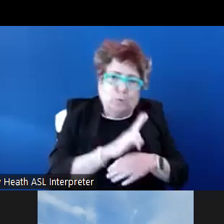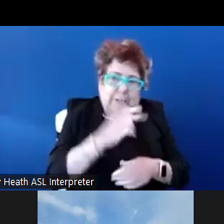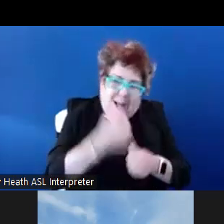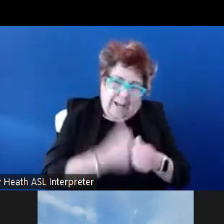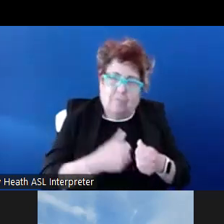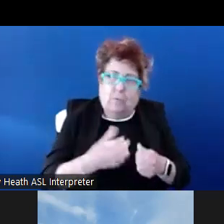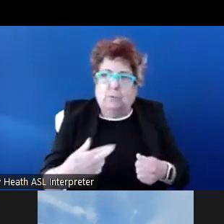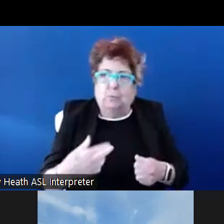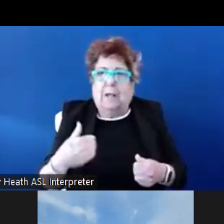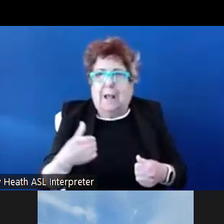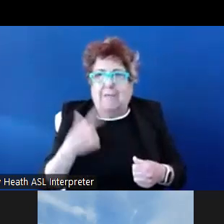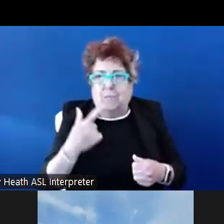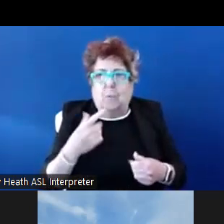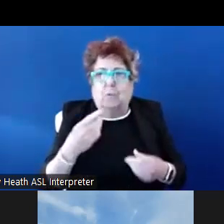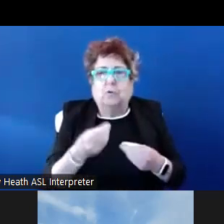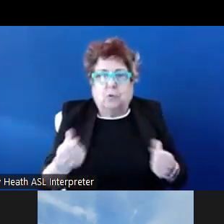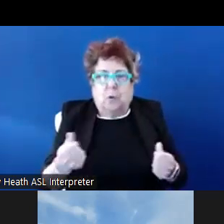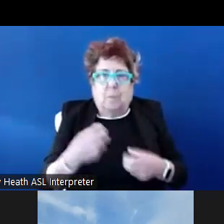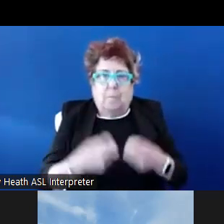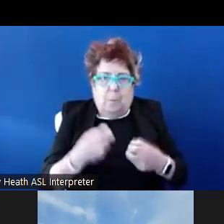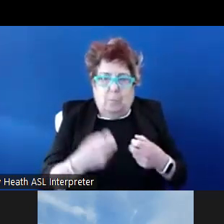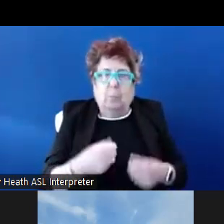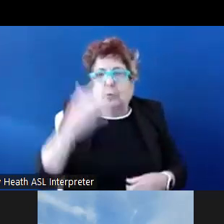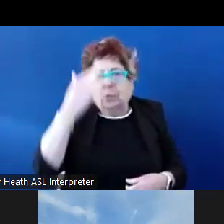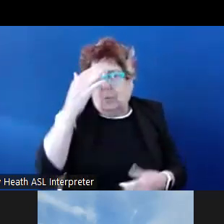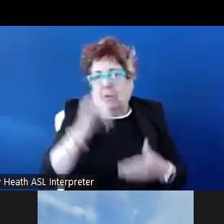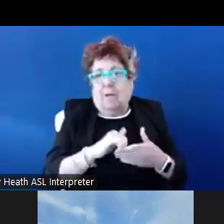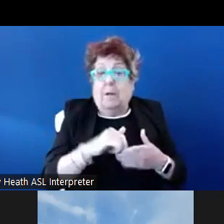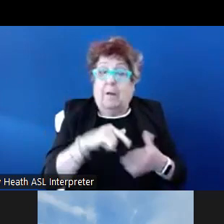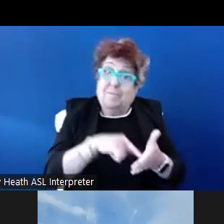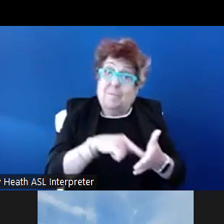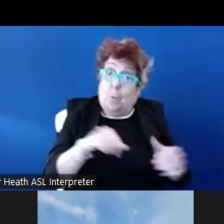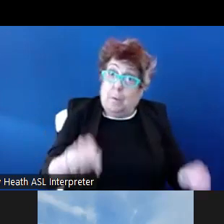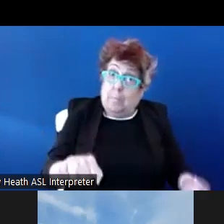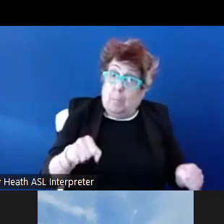We all know that affordable, accessible housing is not only in short supply,